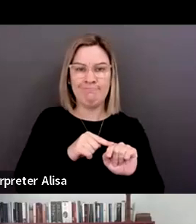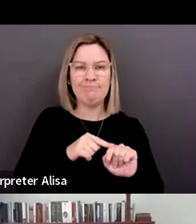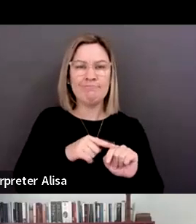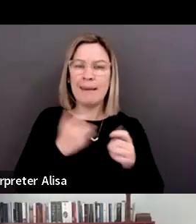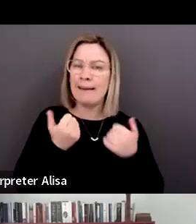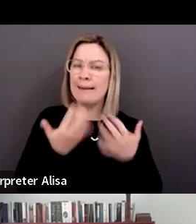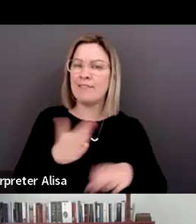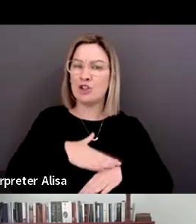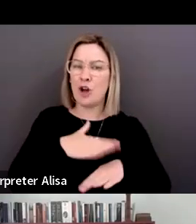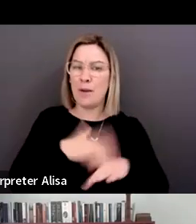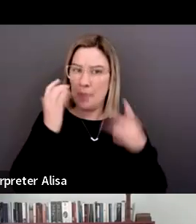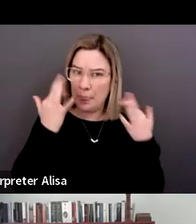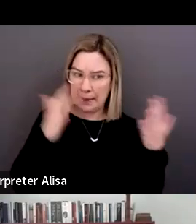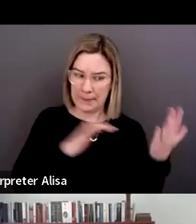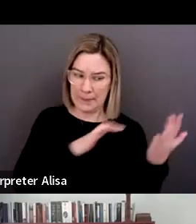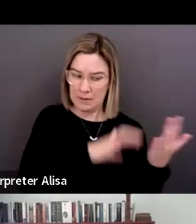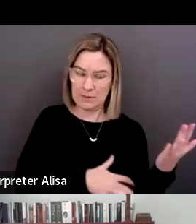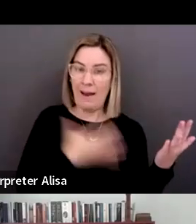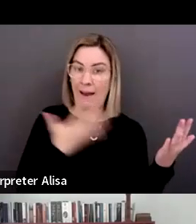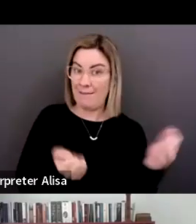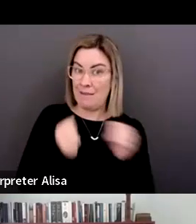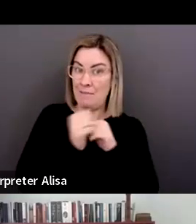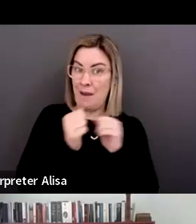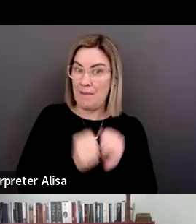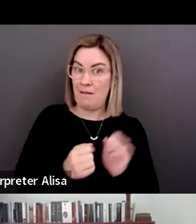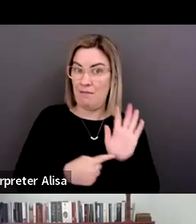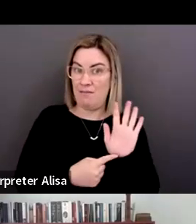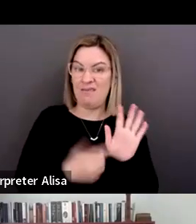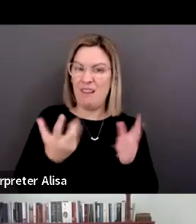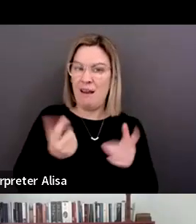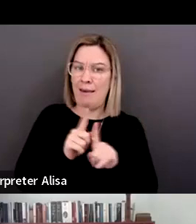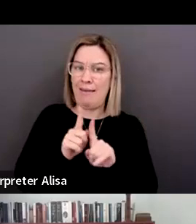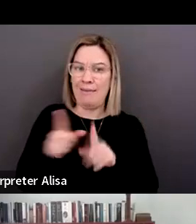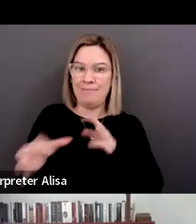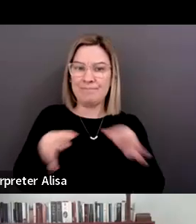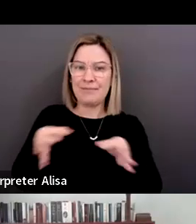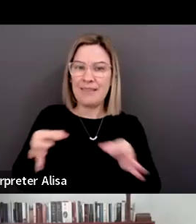this is what we want, this is what we feel like is valuable, as a company,